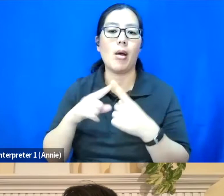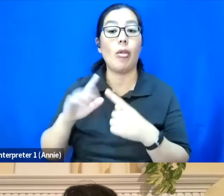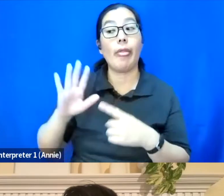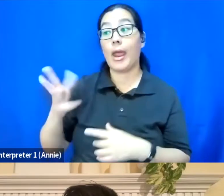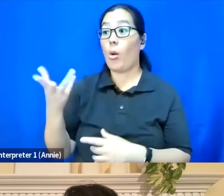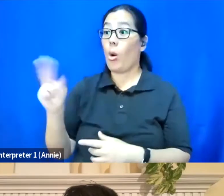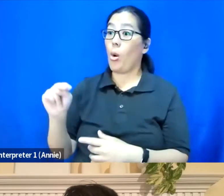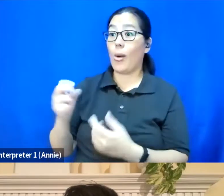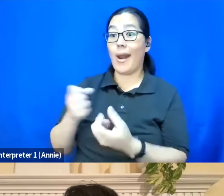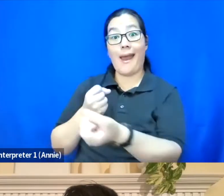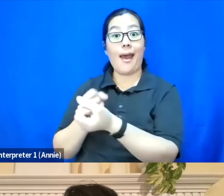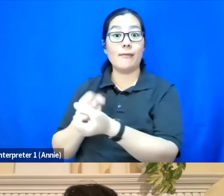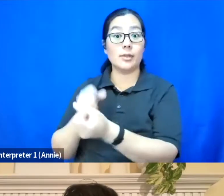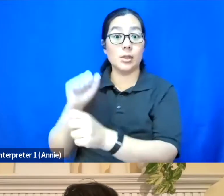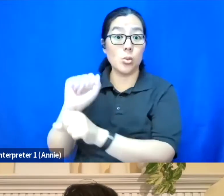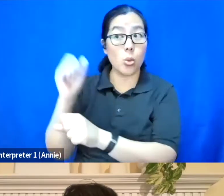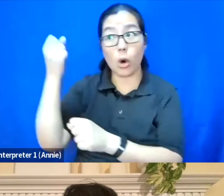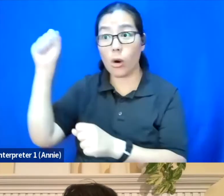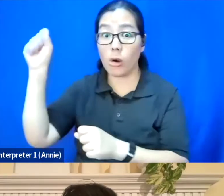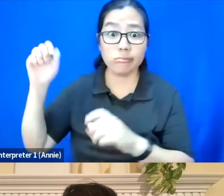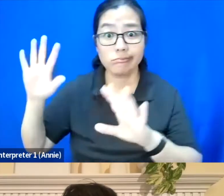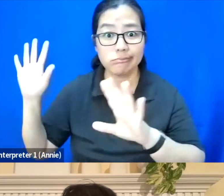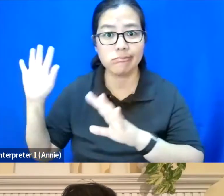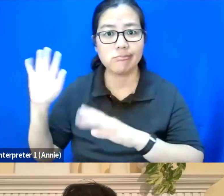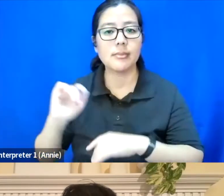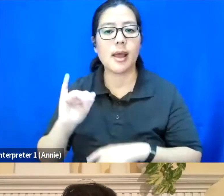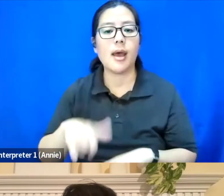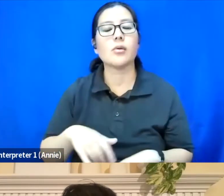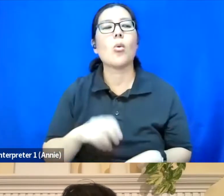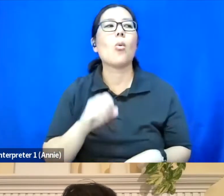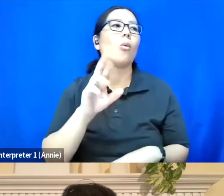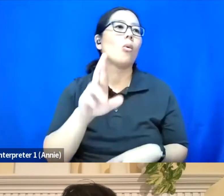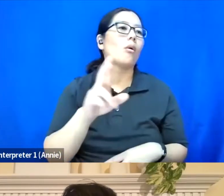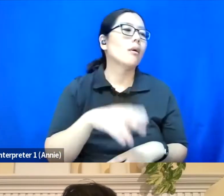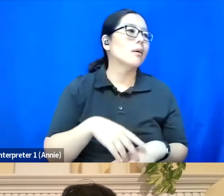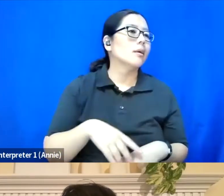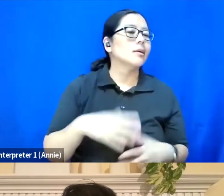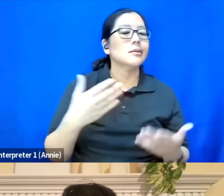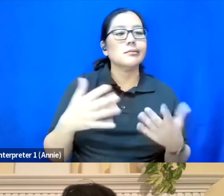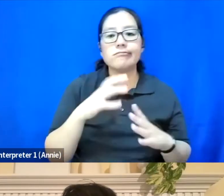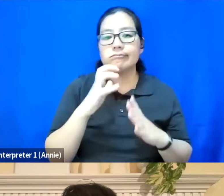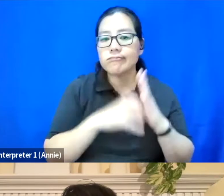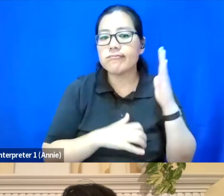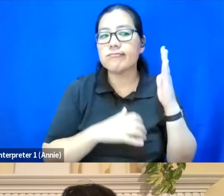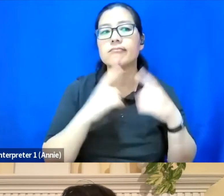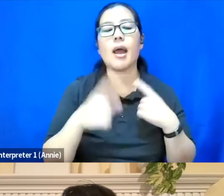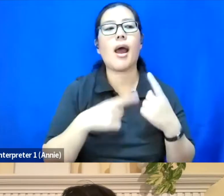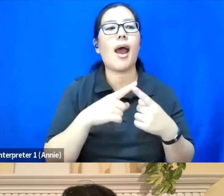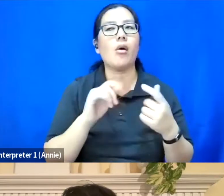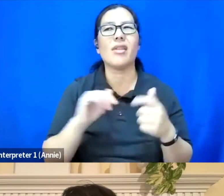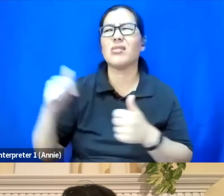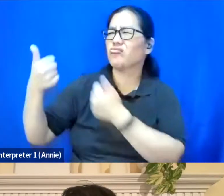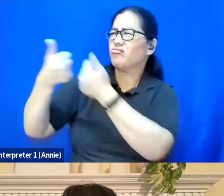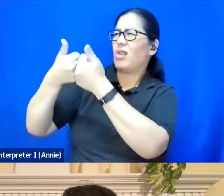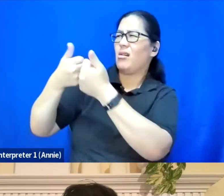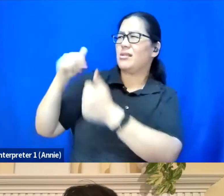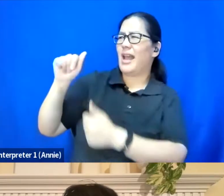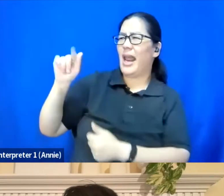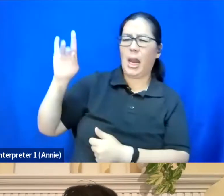I am not, like, a classically-trained writer. My writing experience comes from writing for the ear for --